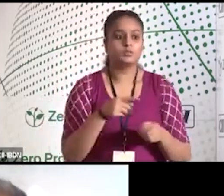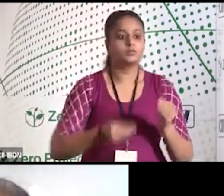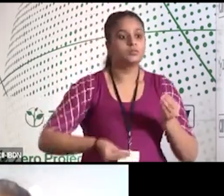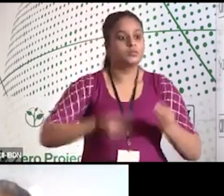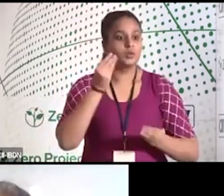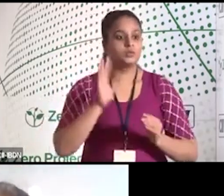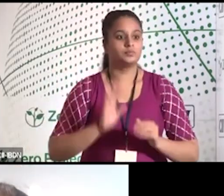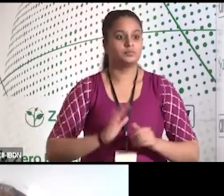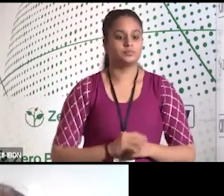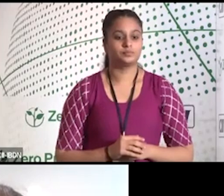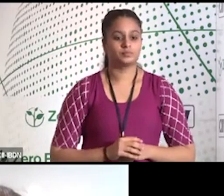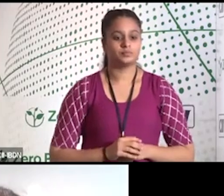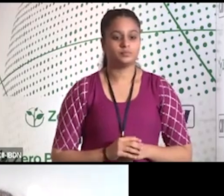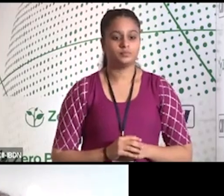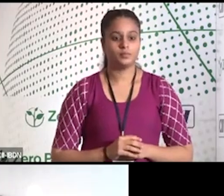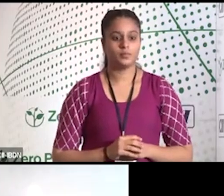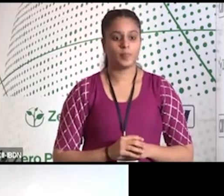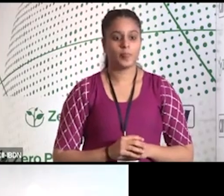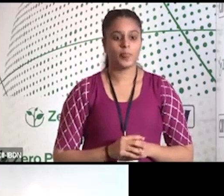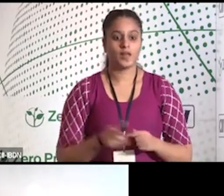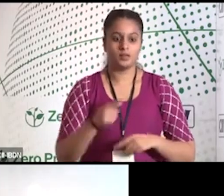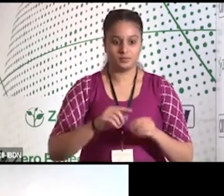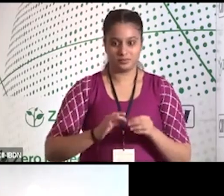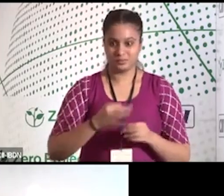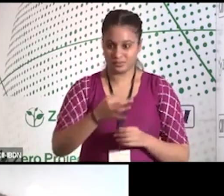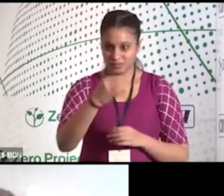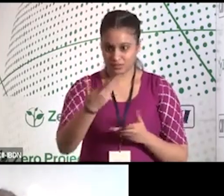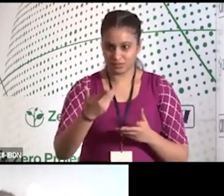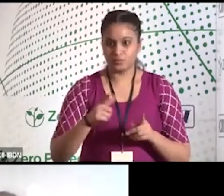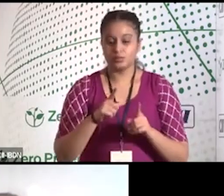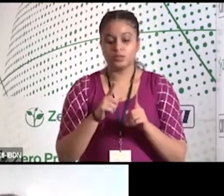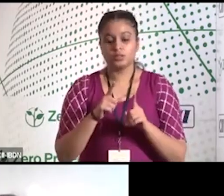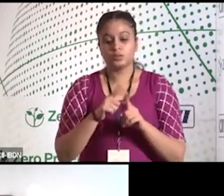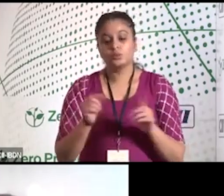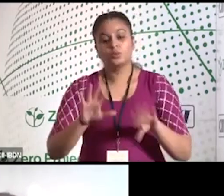We are where we are. We want to move further. How do we do it right?